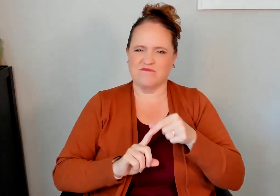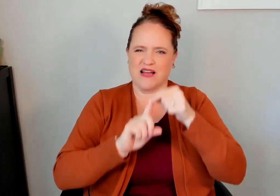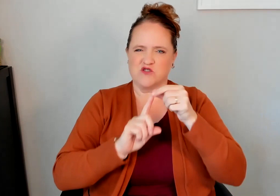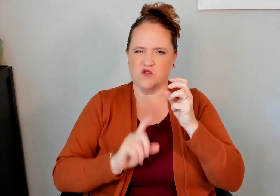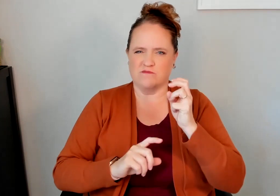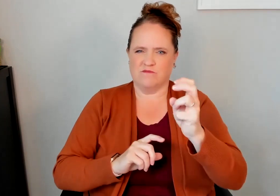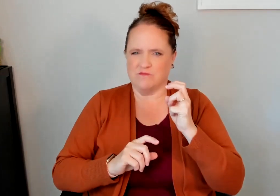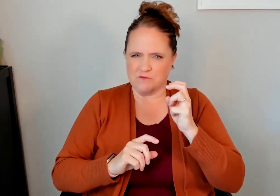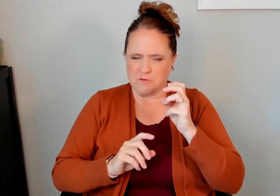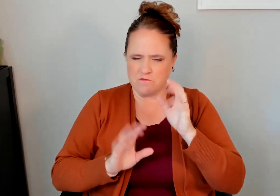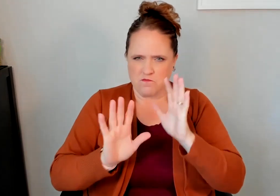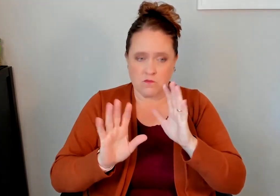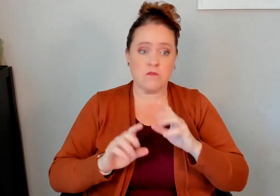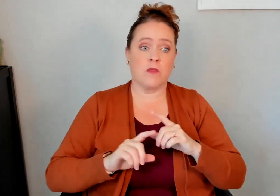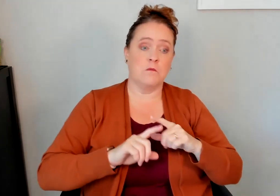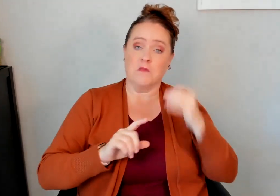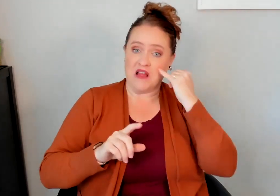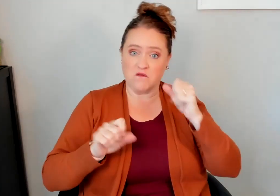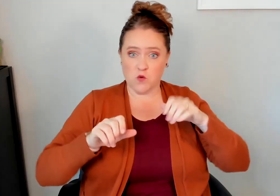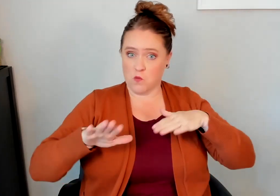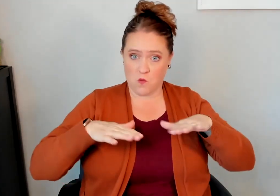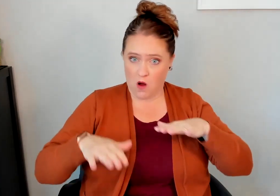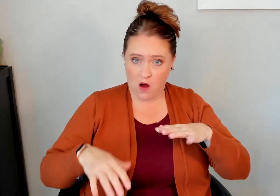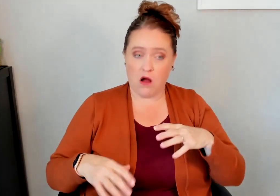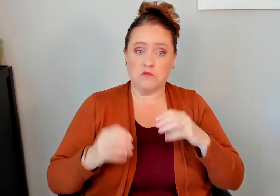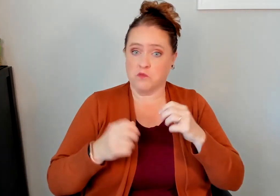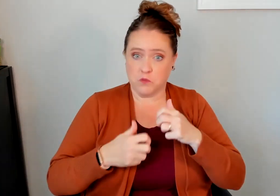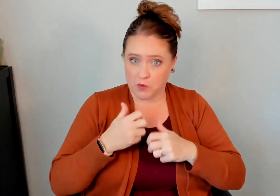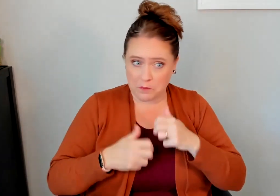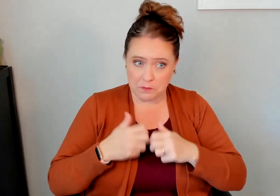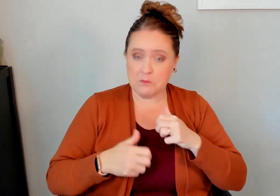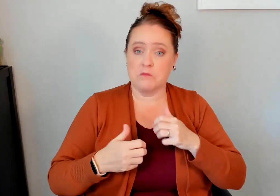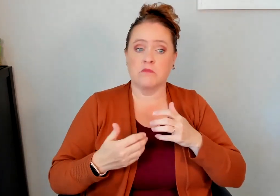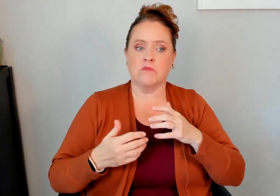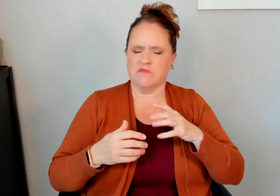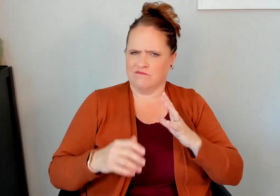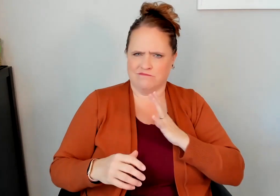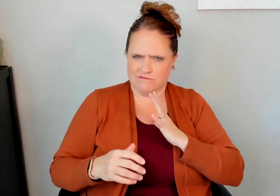i think they have shuttles and golf carts, so if walking or mobility isn't a problem,